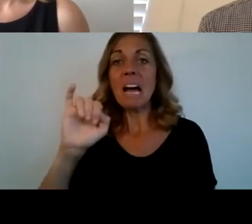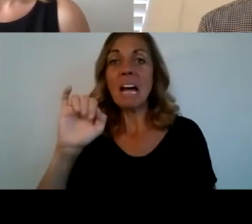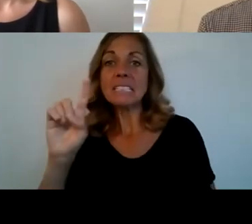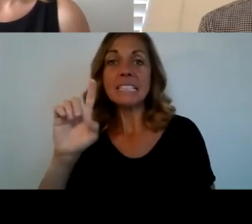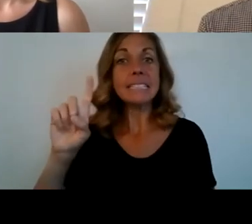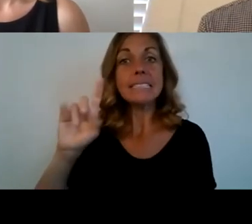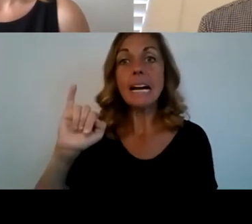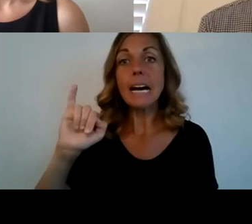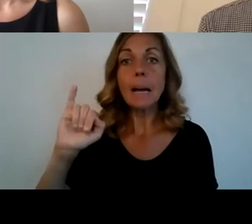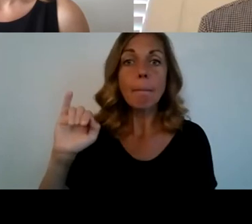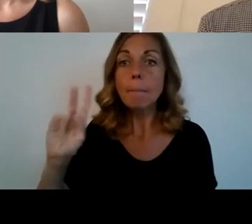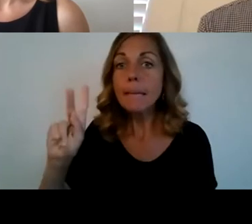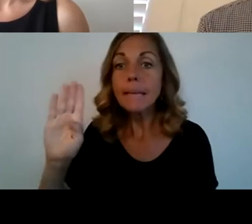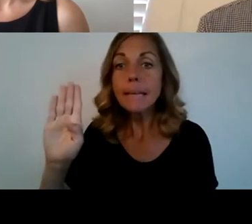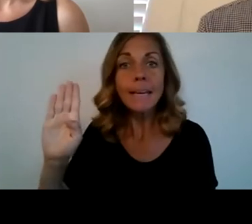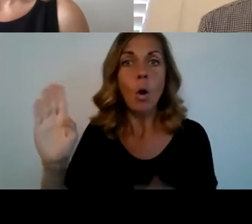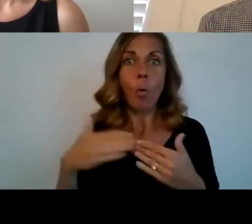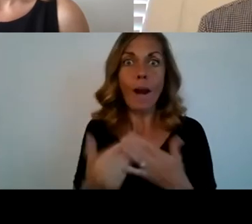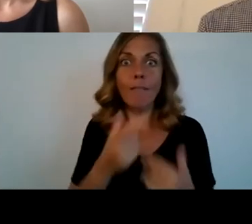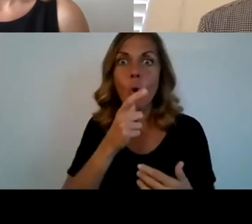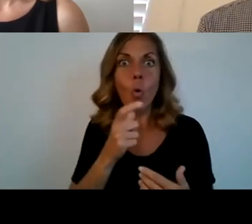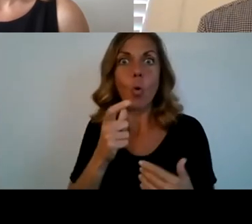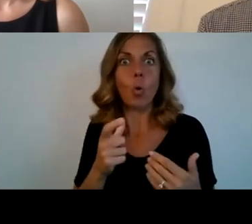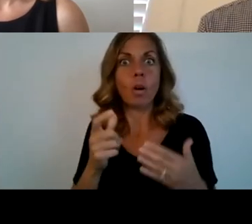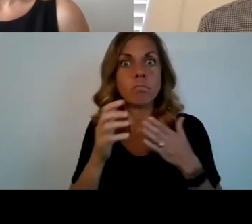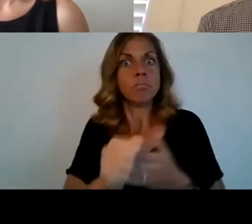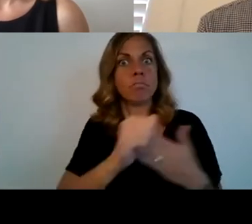the person who is leading this charge in your company, or even those working groups who